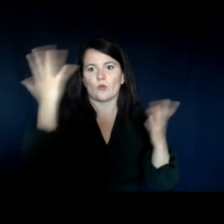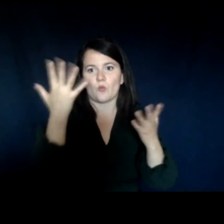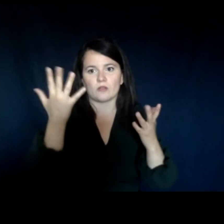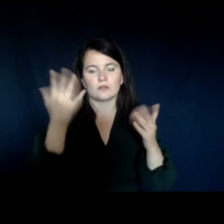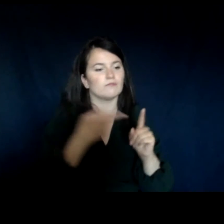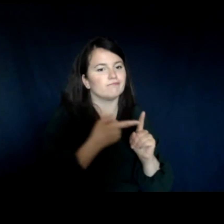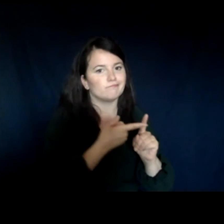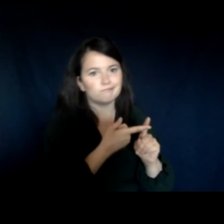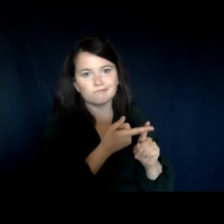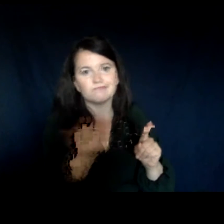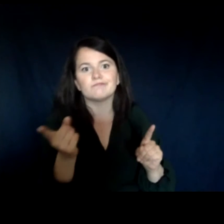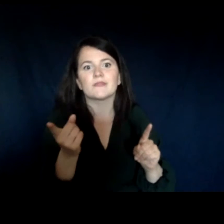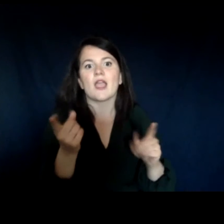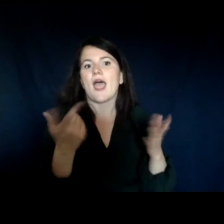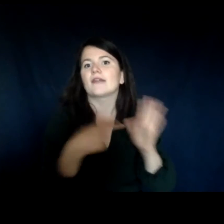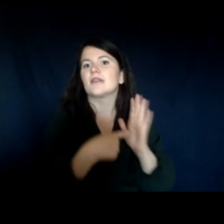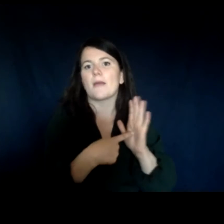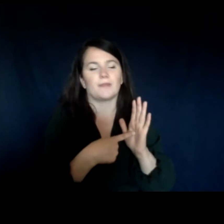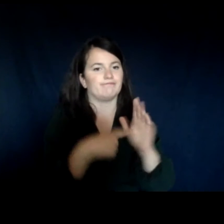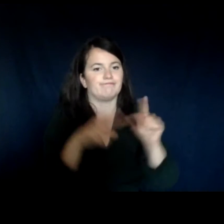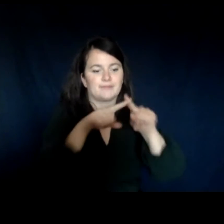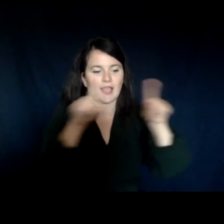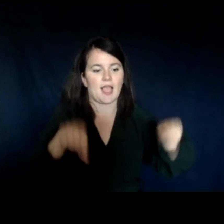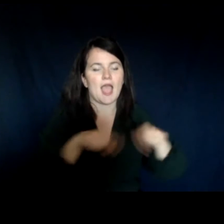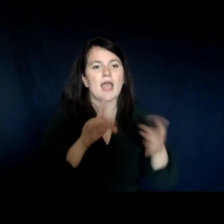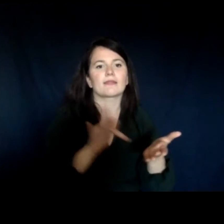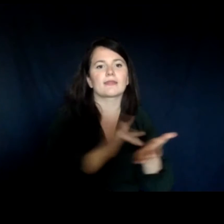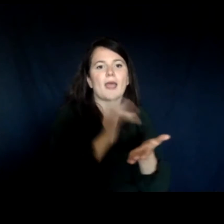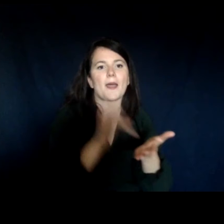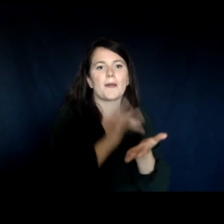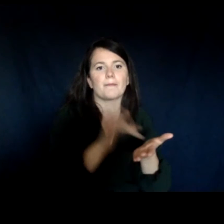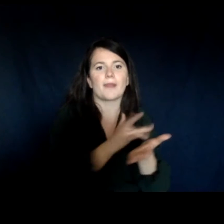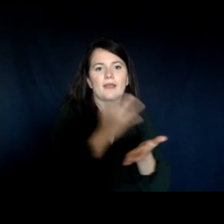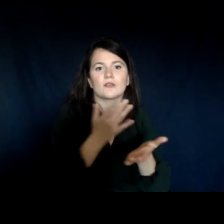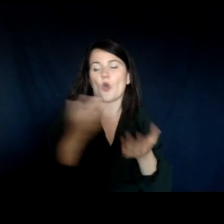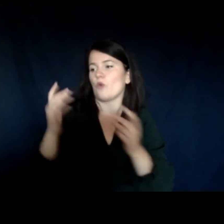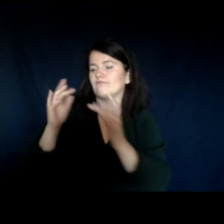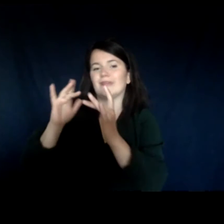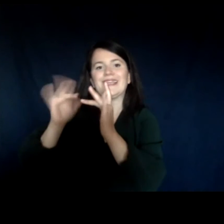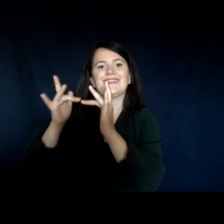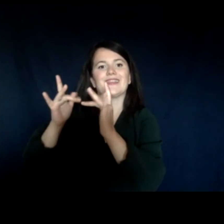to buy tablets or internet connections taking into account accessibility